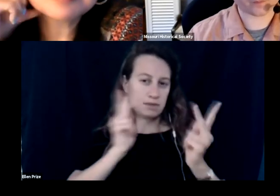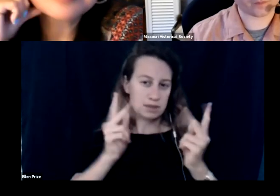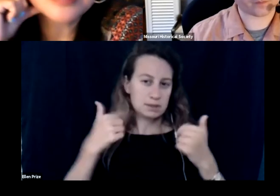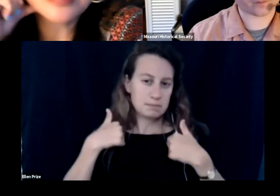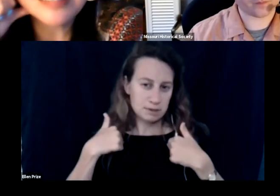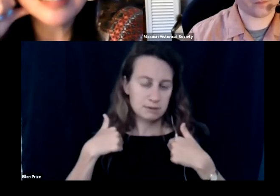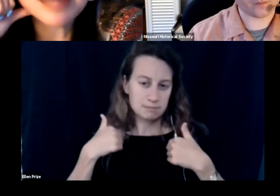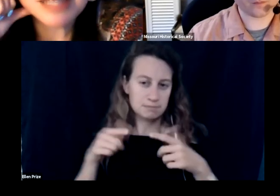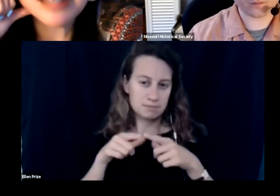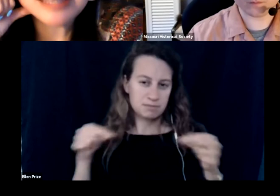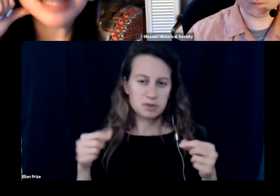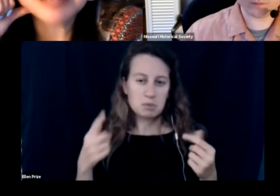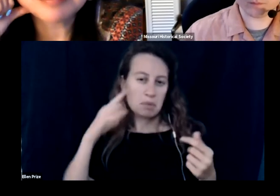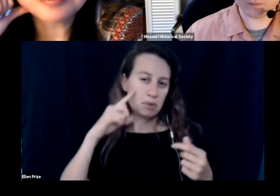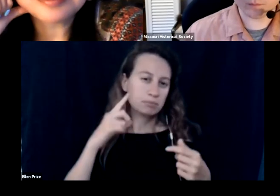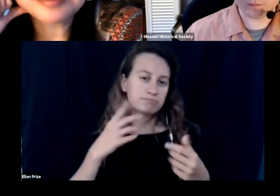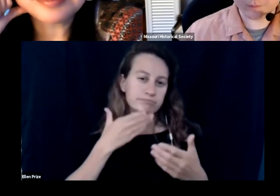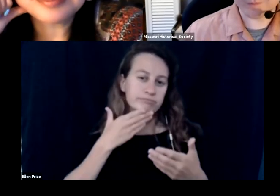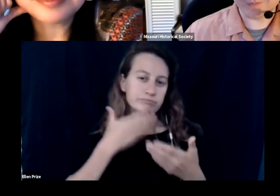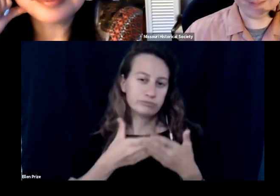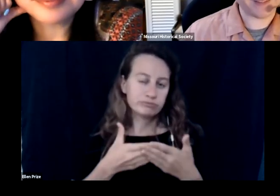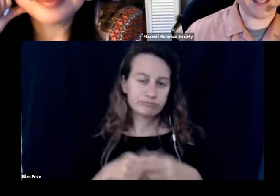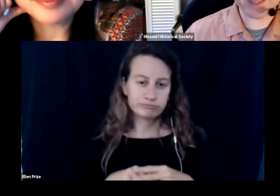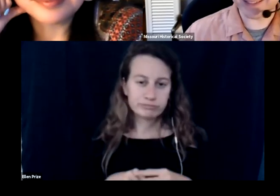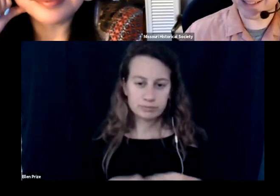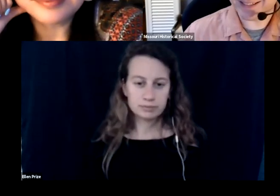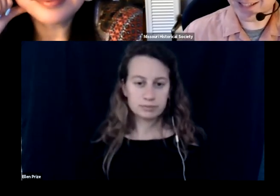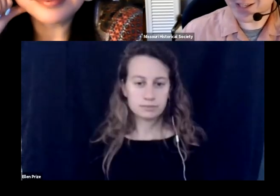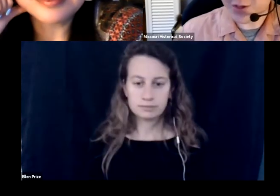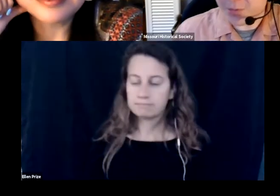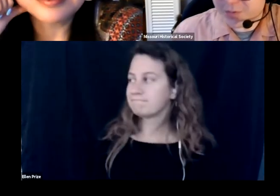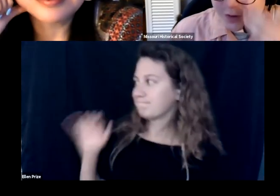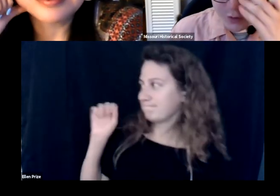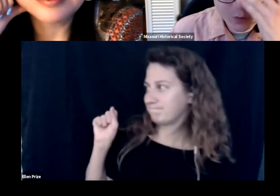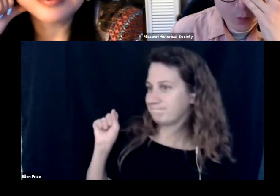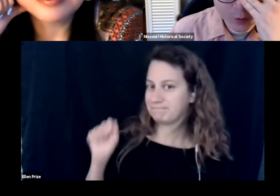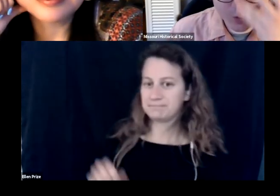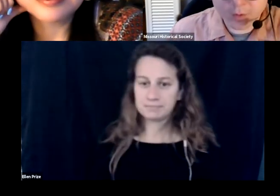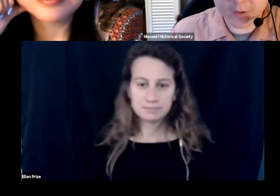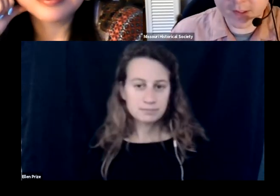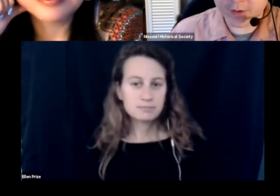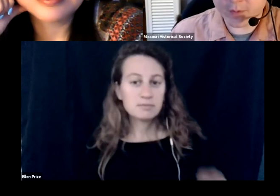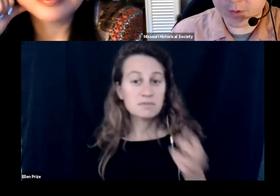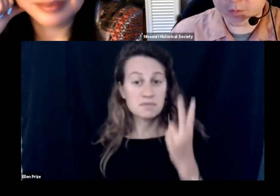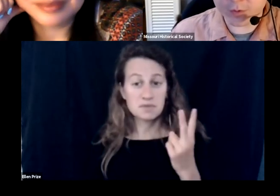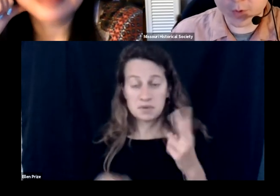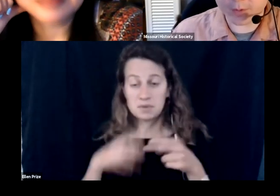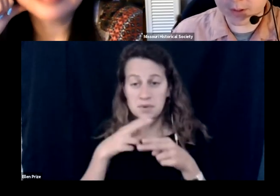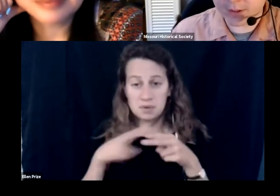would live with a wealthy family. So my aunt Jean, for example, lived with I think the family that was associated with